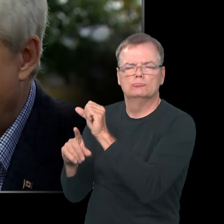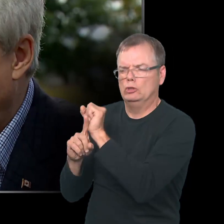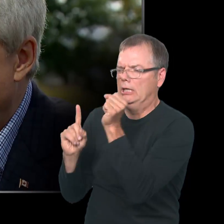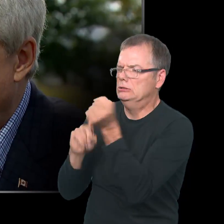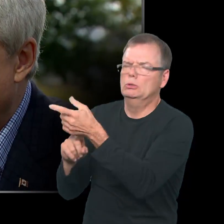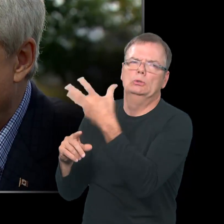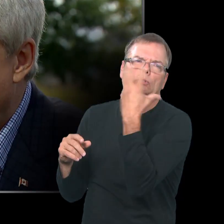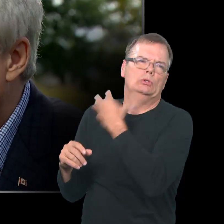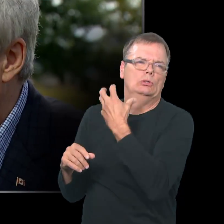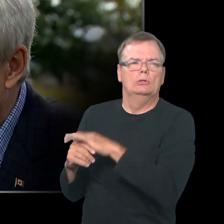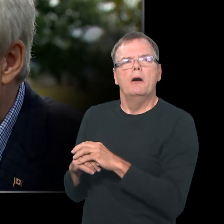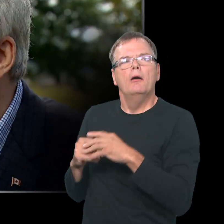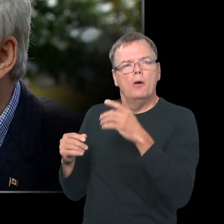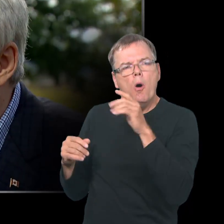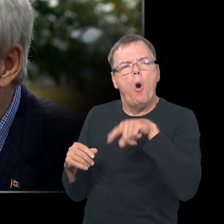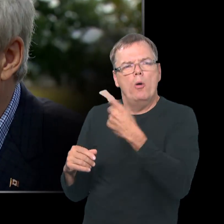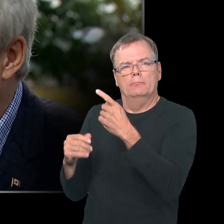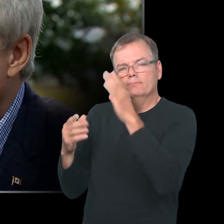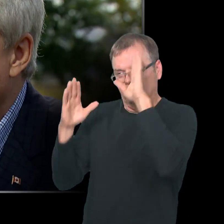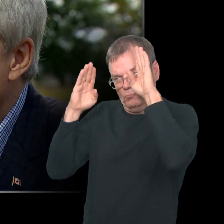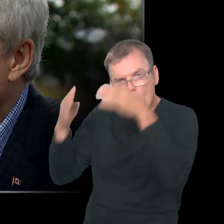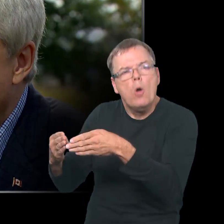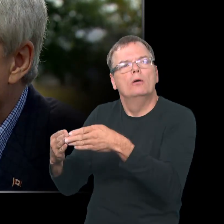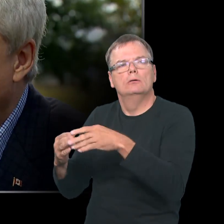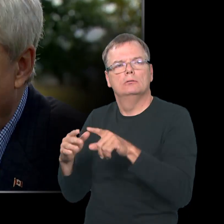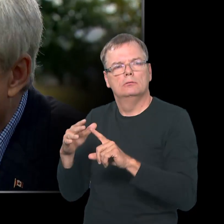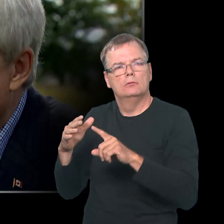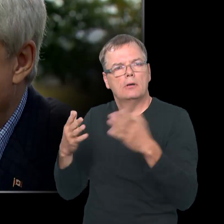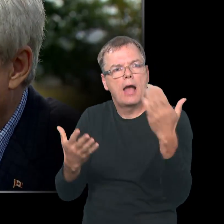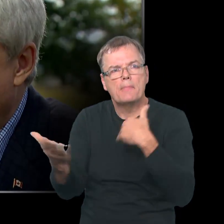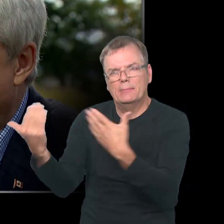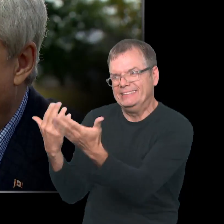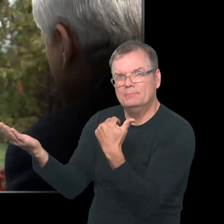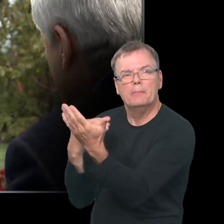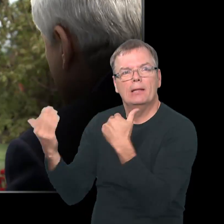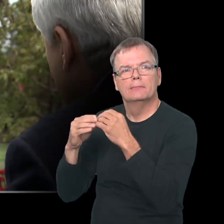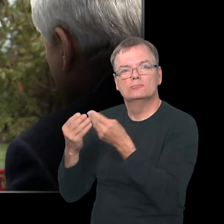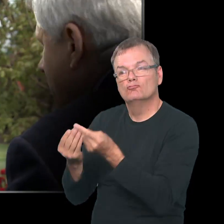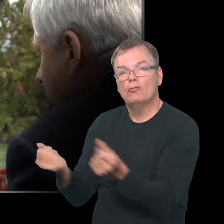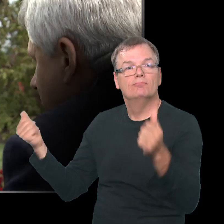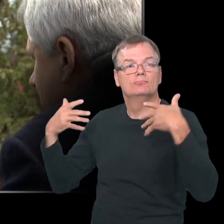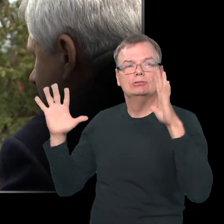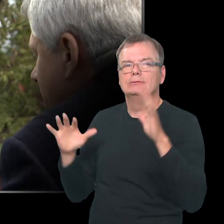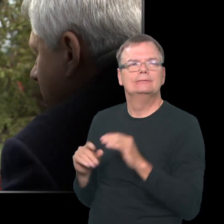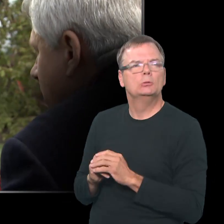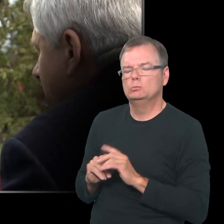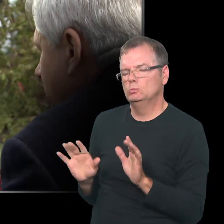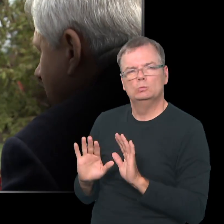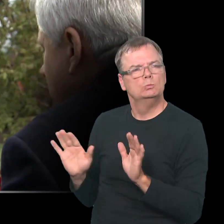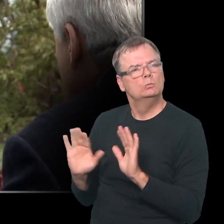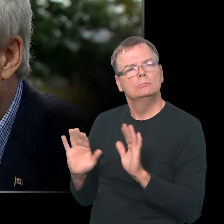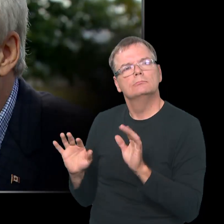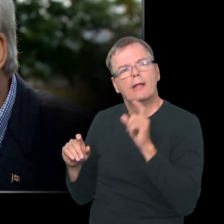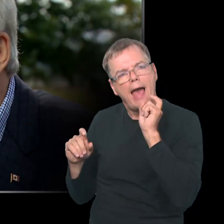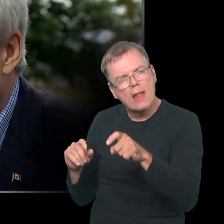day to day survival, is in jeopardy. Notwithstanding how terrible this is, there is no refugee based solution alone to that problem.